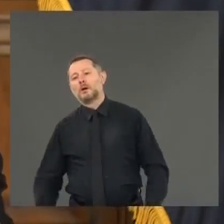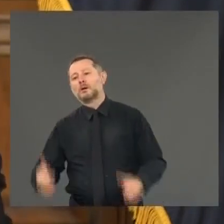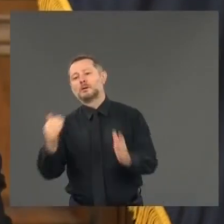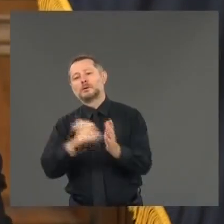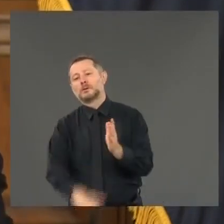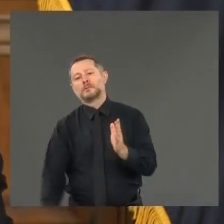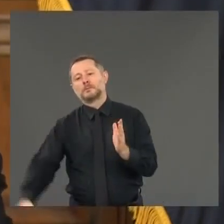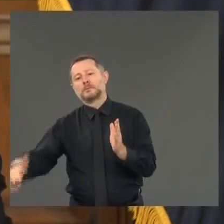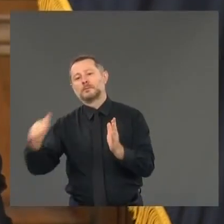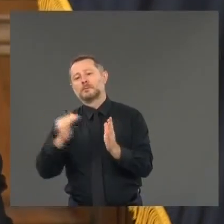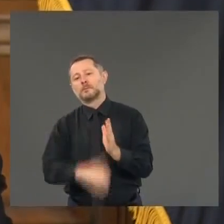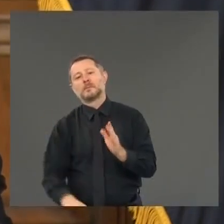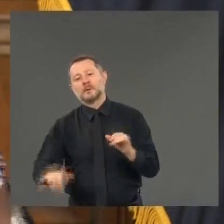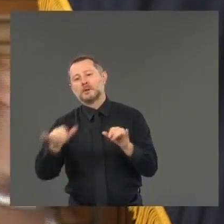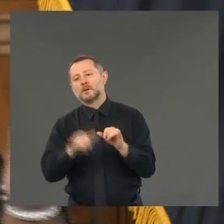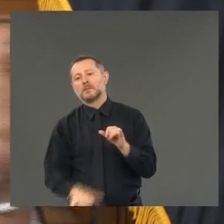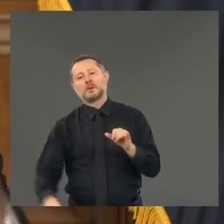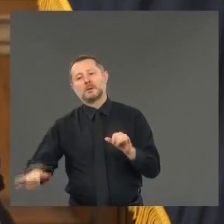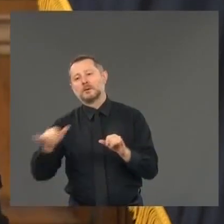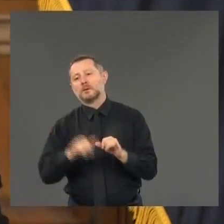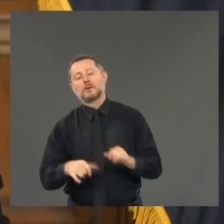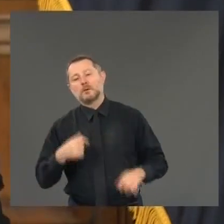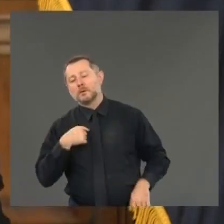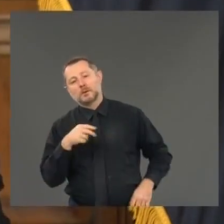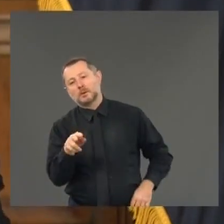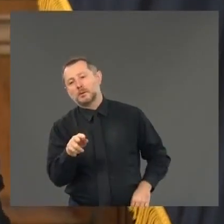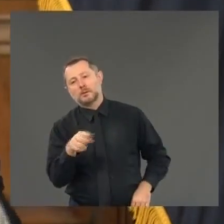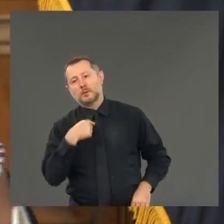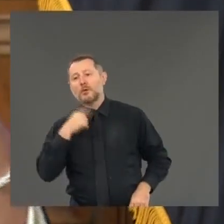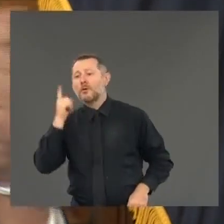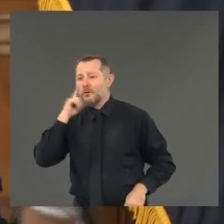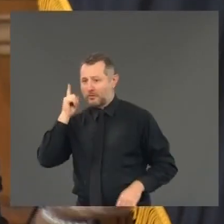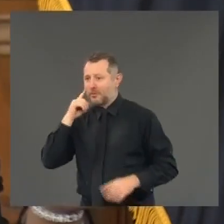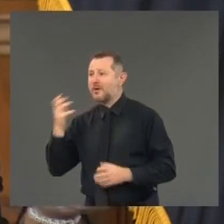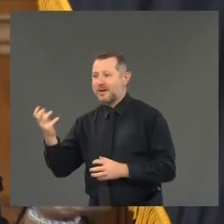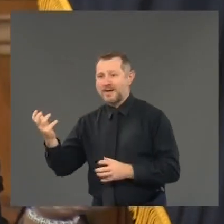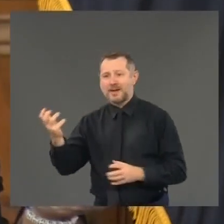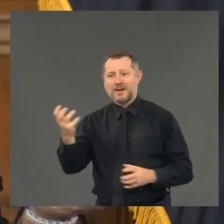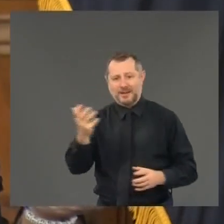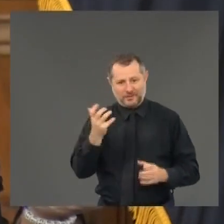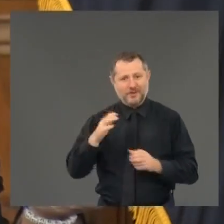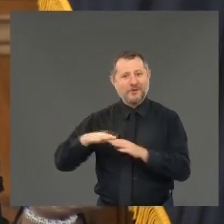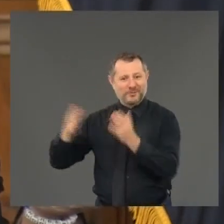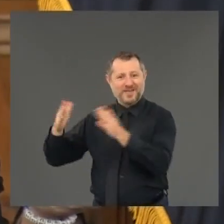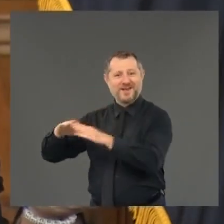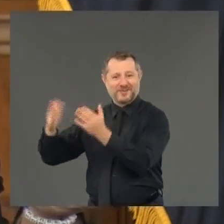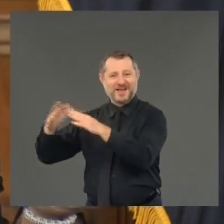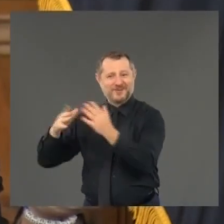YEAH. YOUR QUESTION IS HAVE A CONTINUING THEME. YOU'VE HEARD FROM PEOPLE WHO